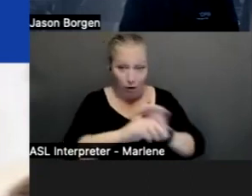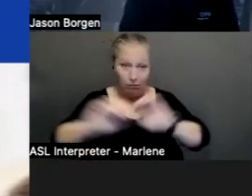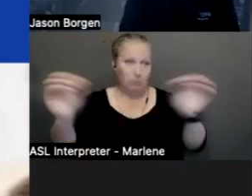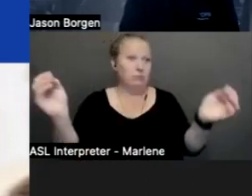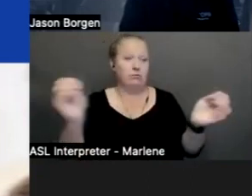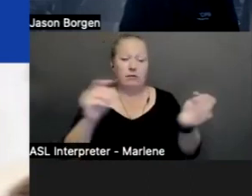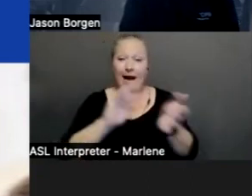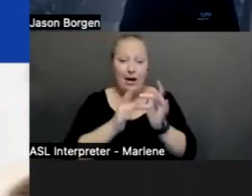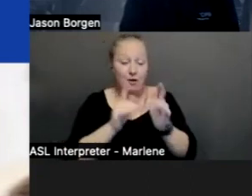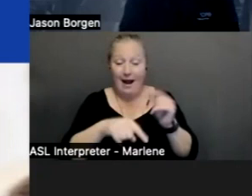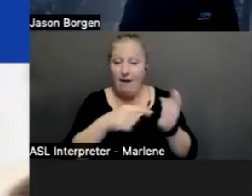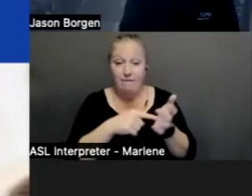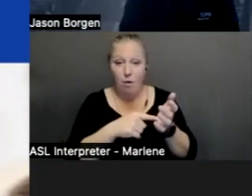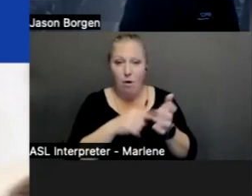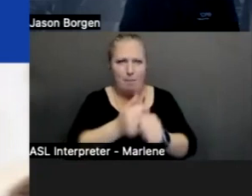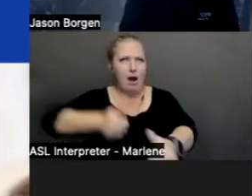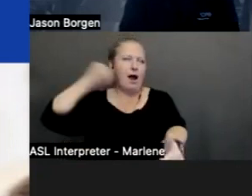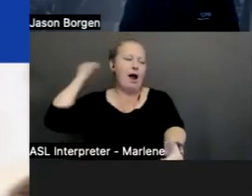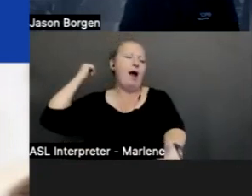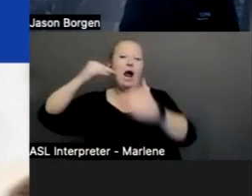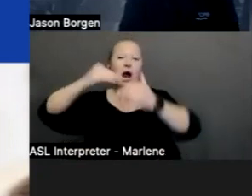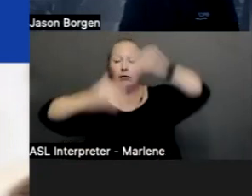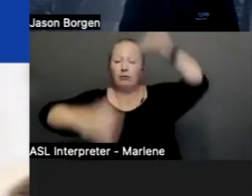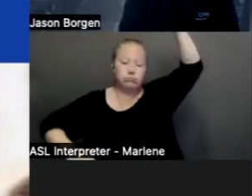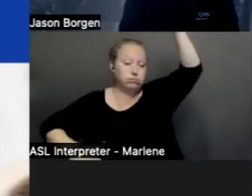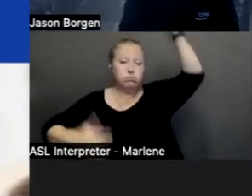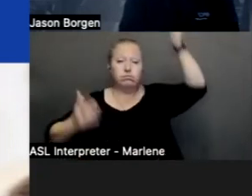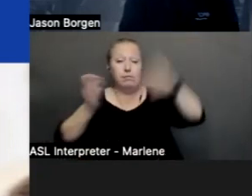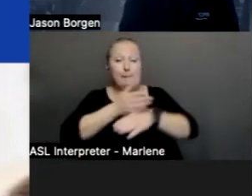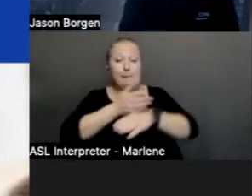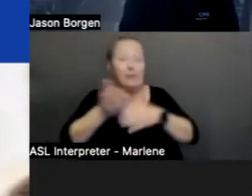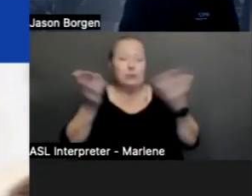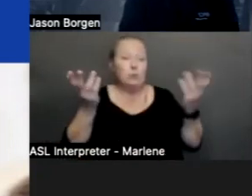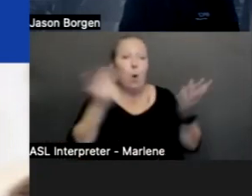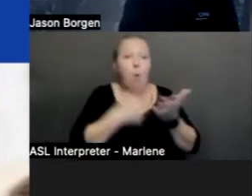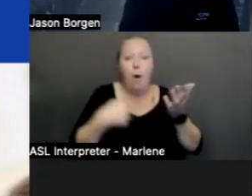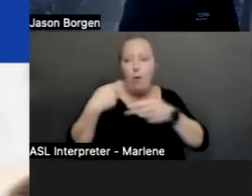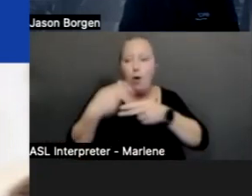left so far behind. That gap is so wide between like what we're going to call the haves and have